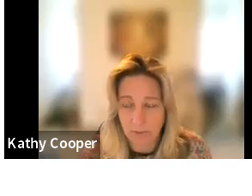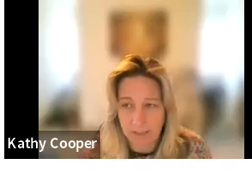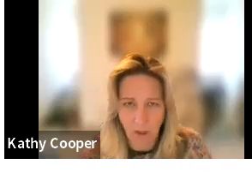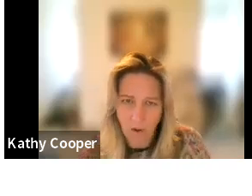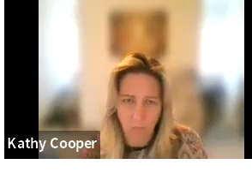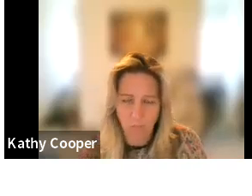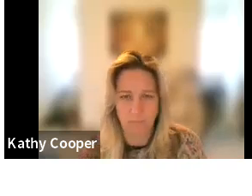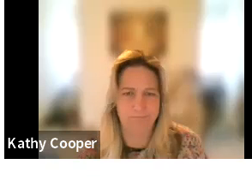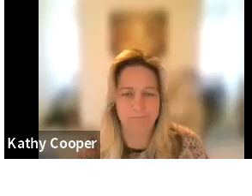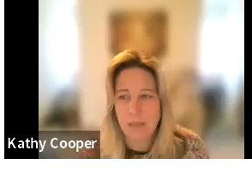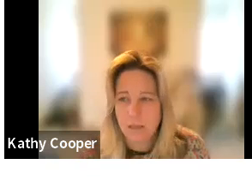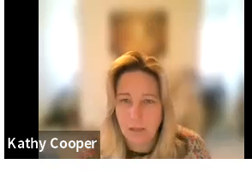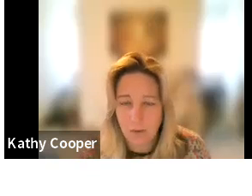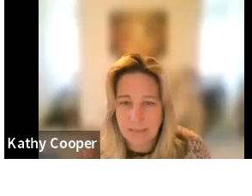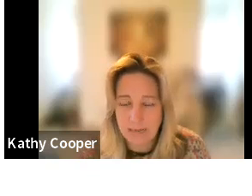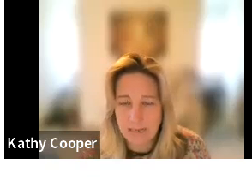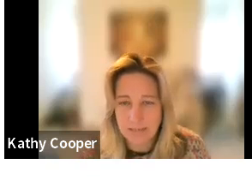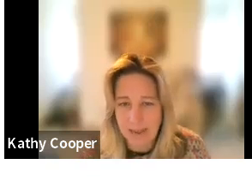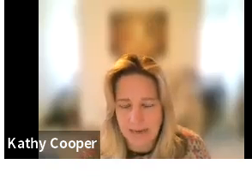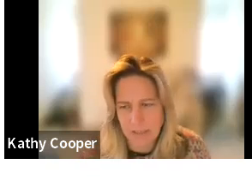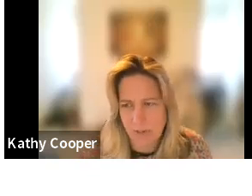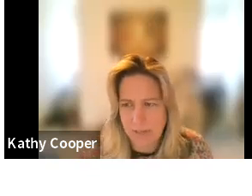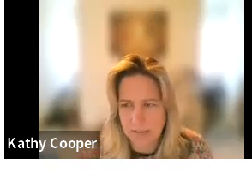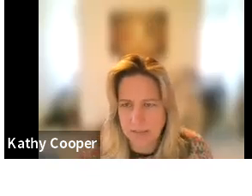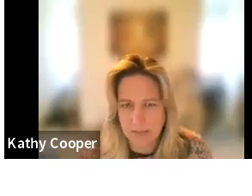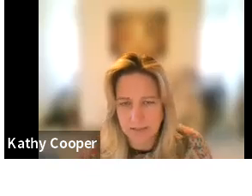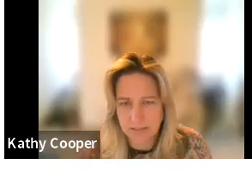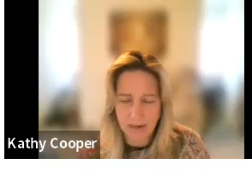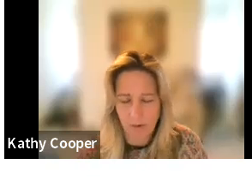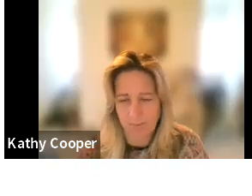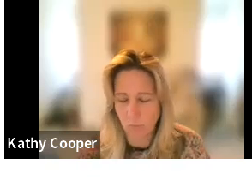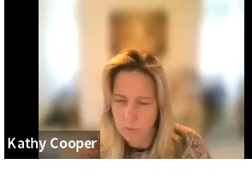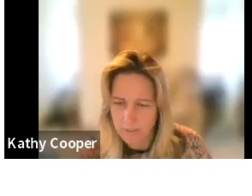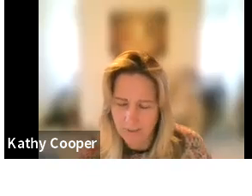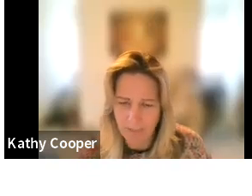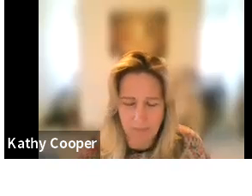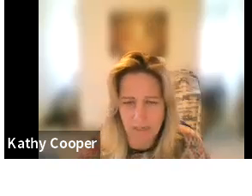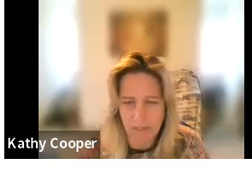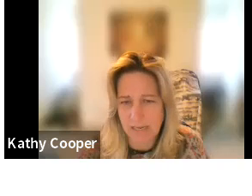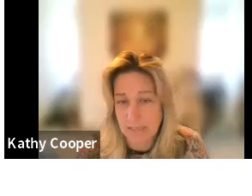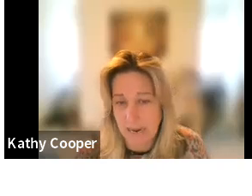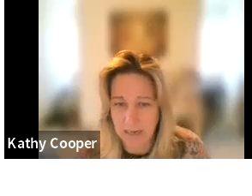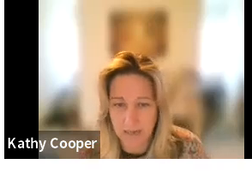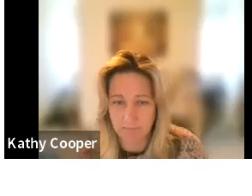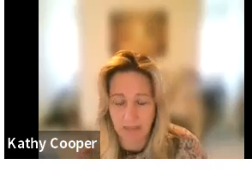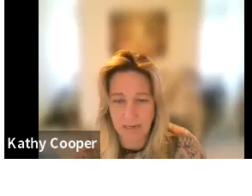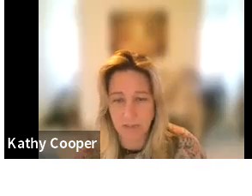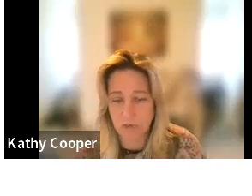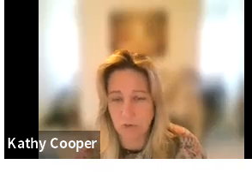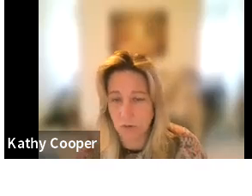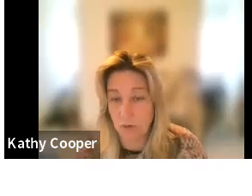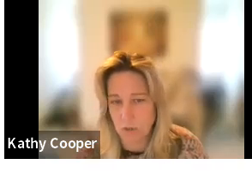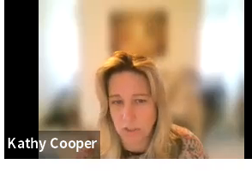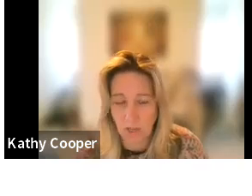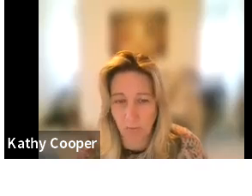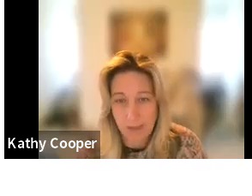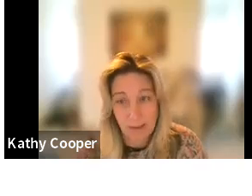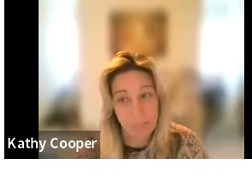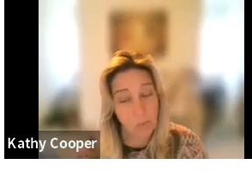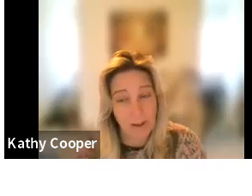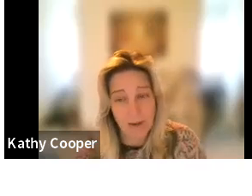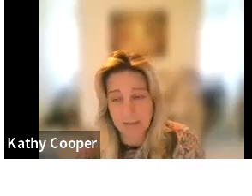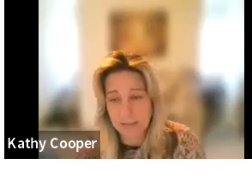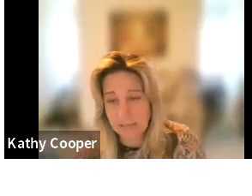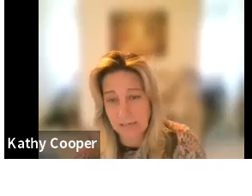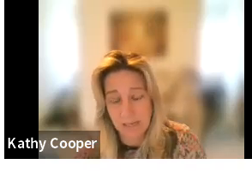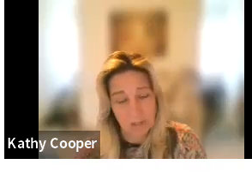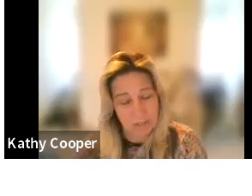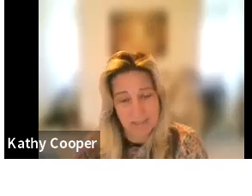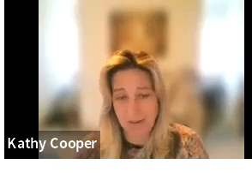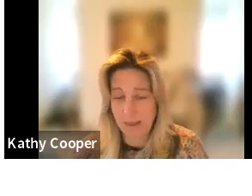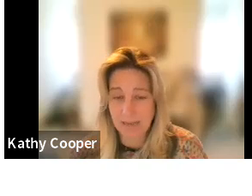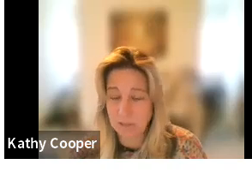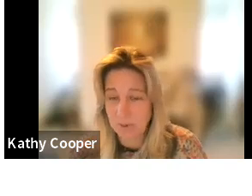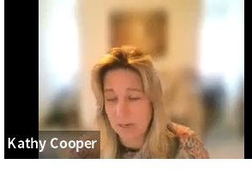I I think a lot of times in the Ile field, we think.